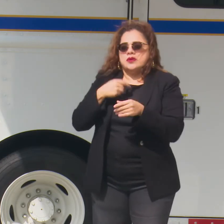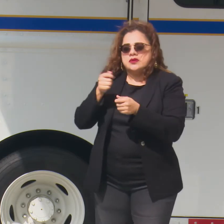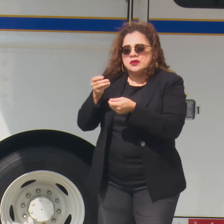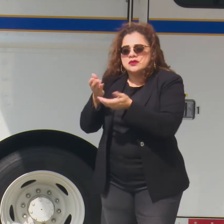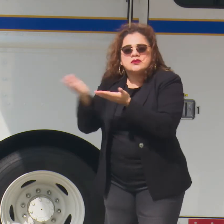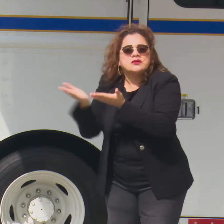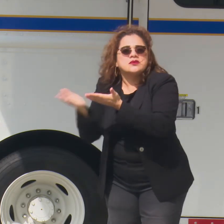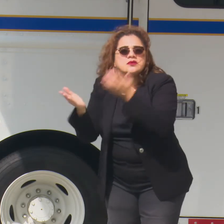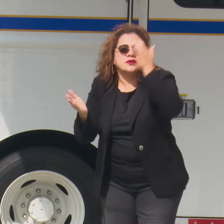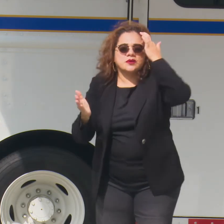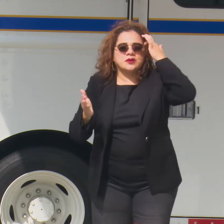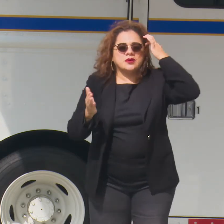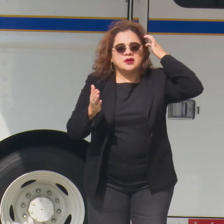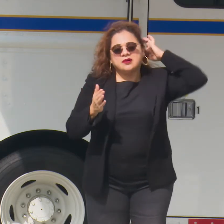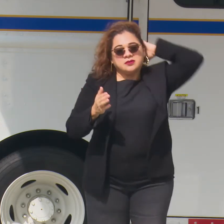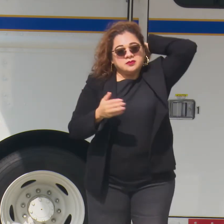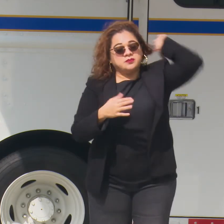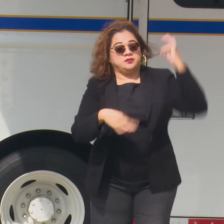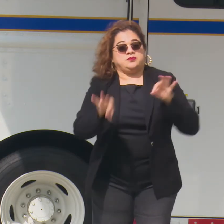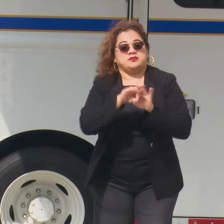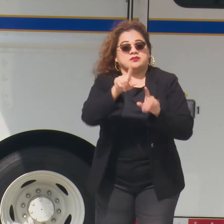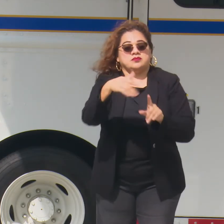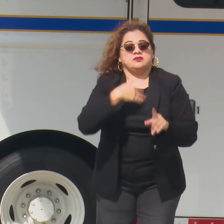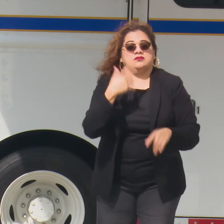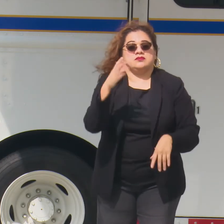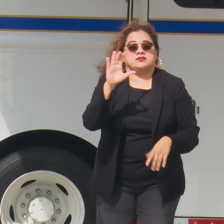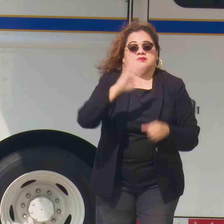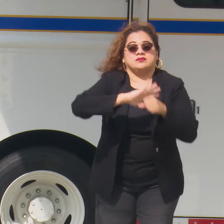have COVID-19 symptoms or you've been exposed to someone who